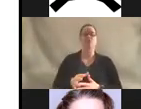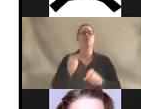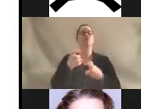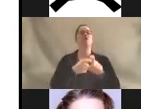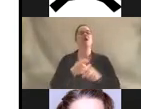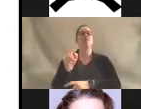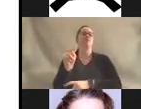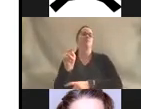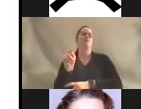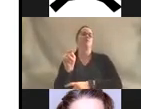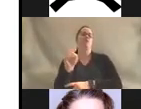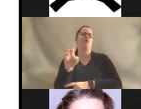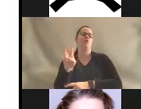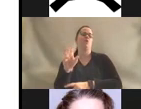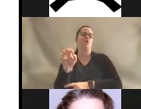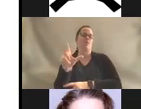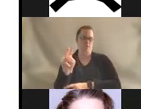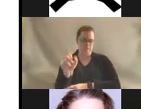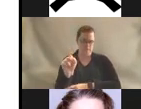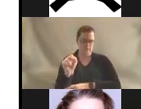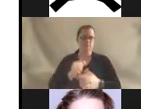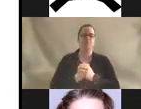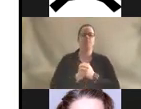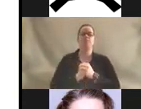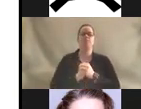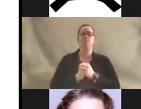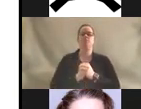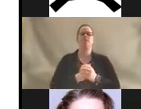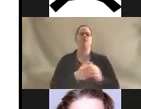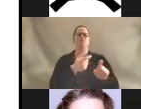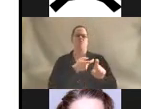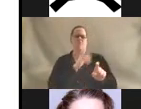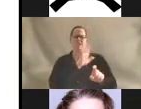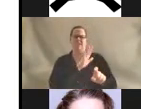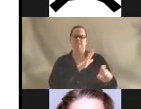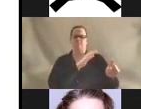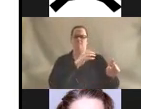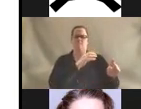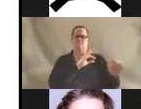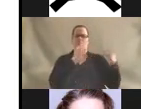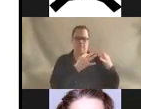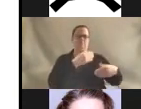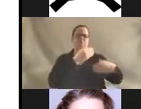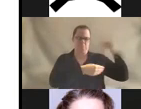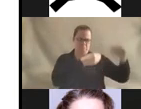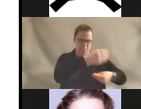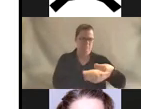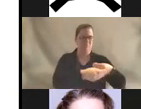And so, through him I have African American culture